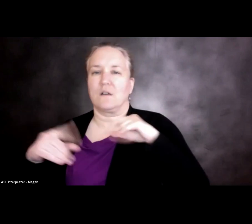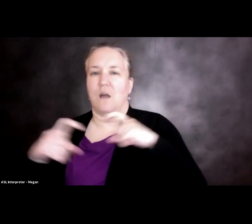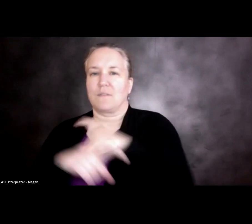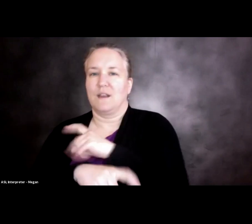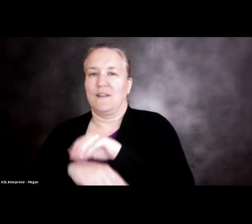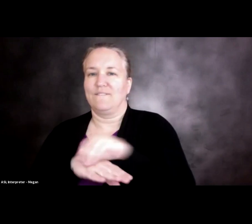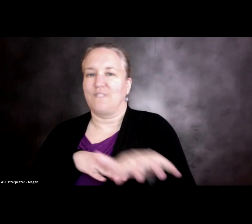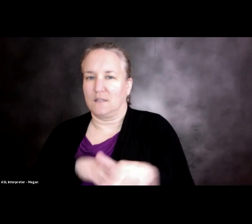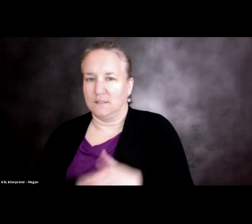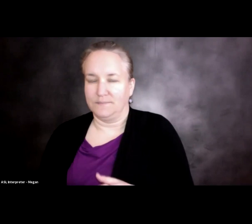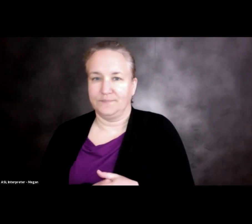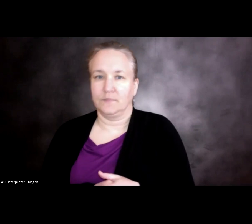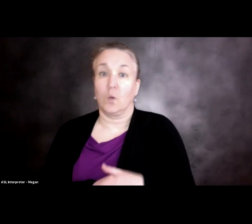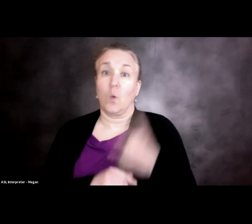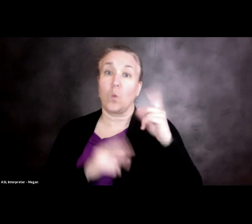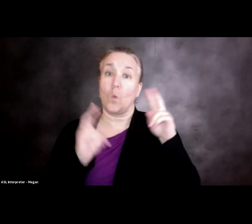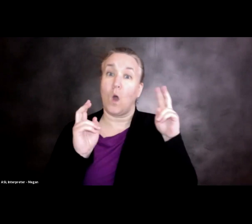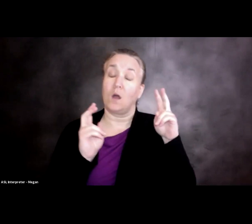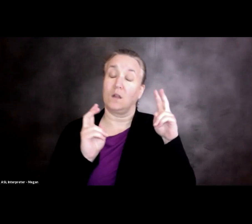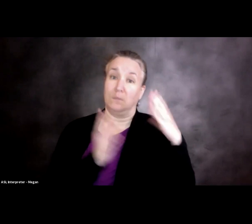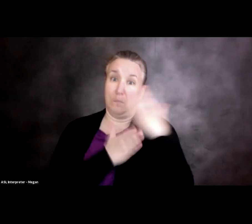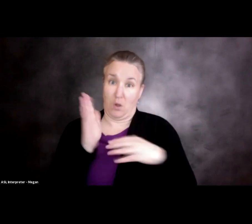In the scene which I'm about to read,